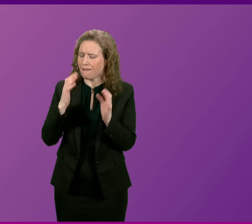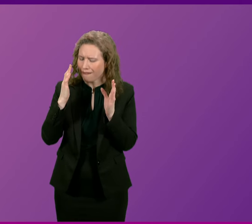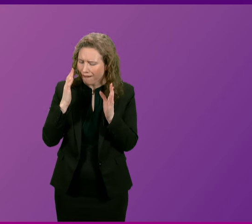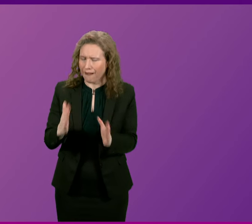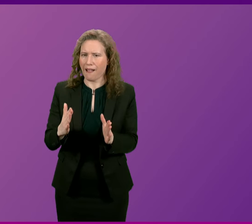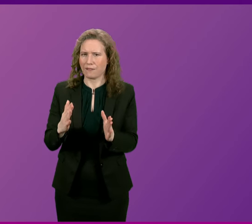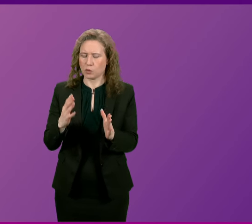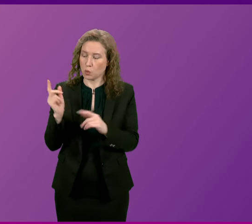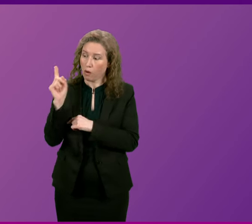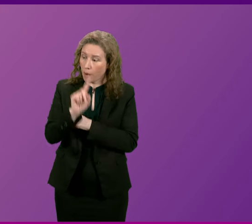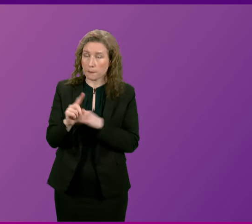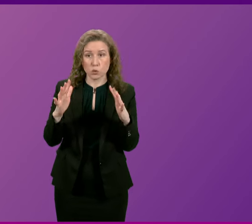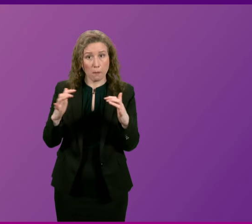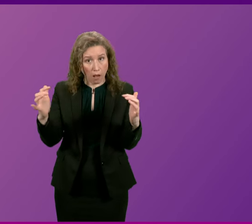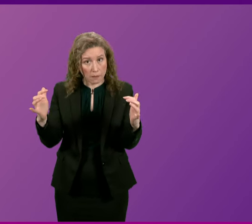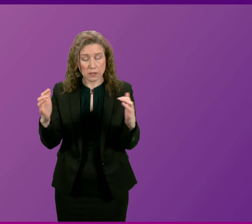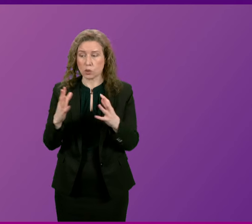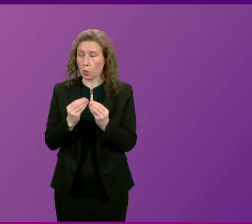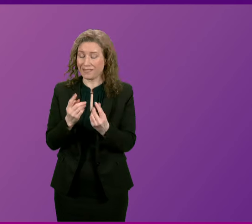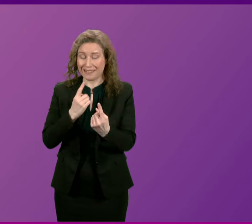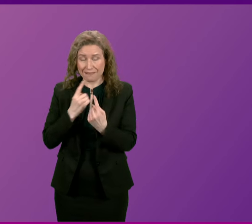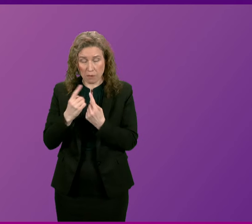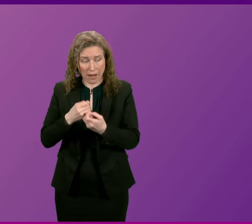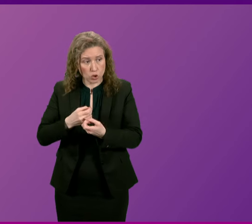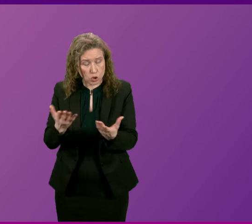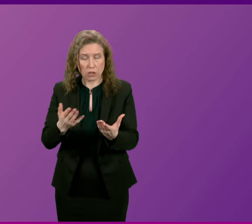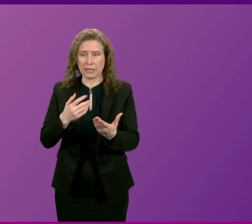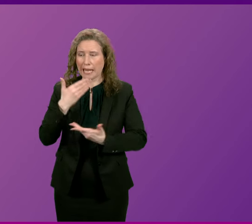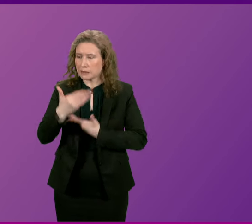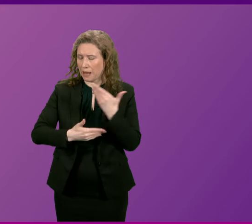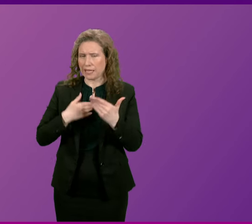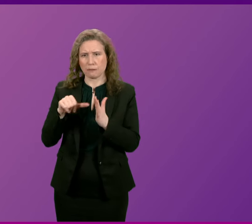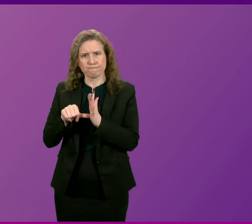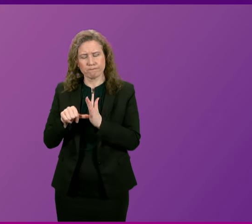come to the Parliament with information about the challenges that we face in the public finances,